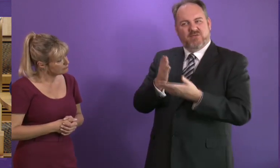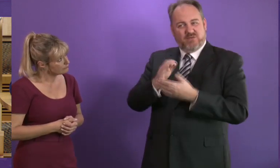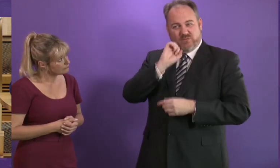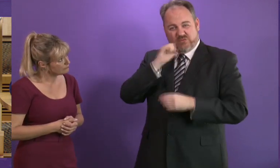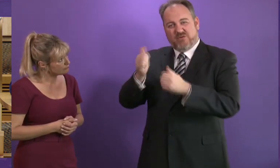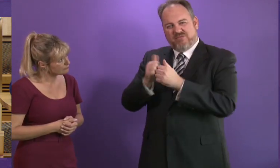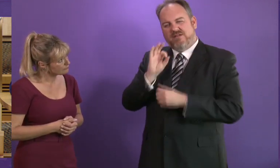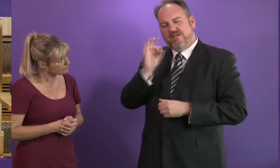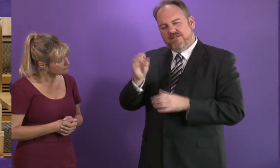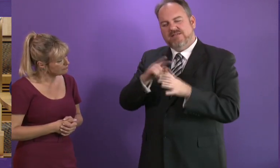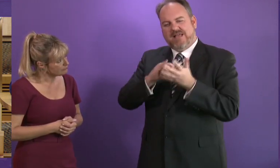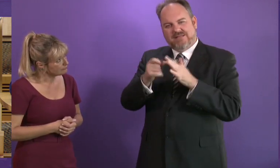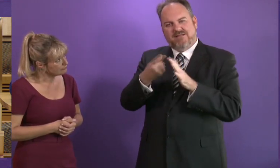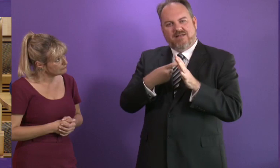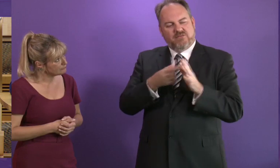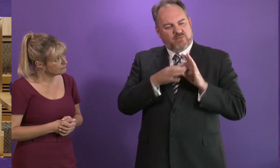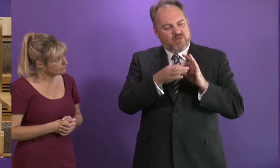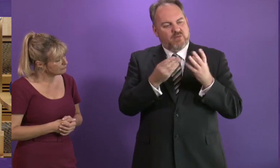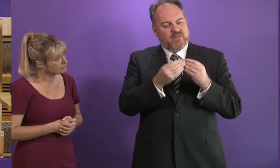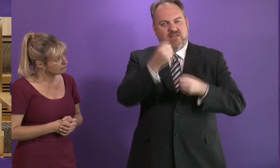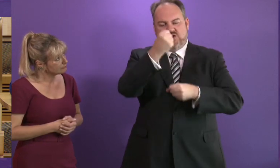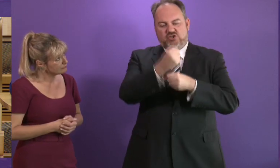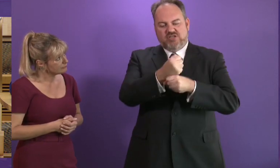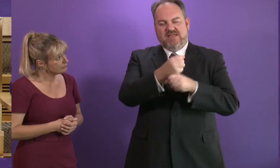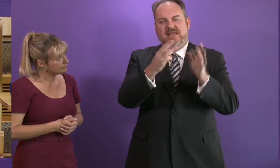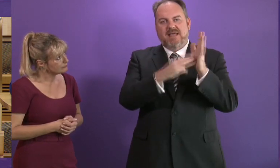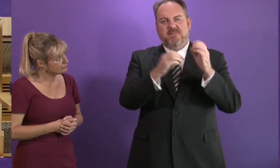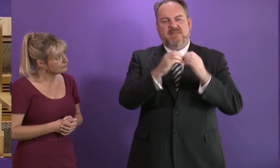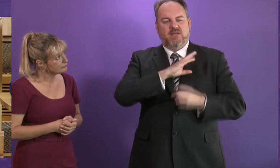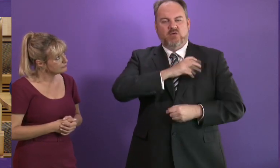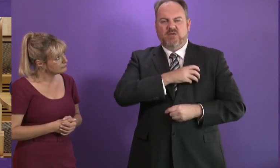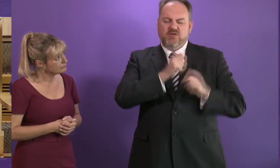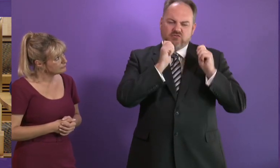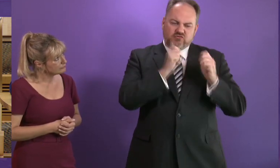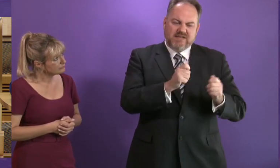with the GMB union and start treating women workers in its stores with some respect?